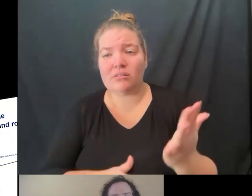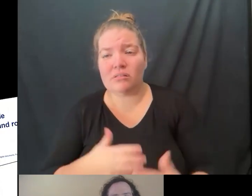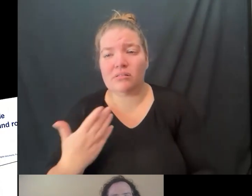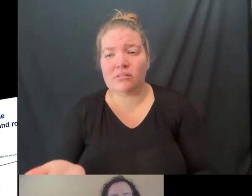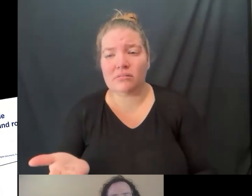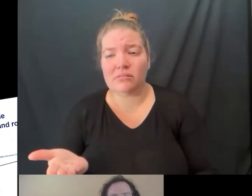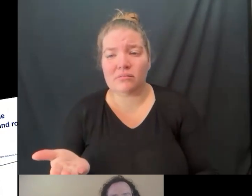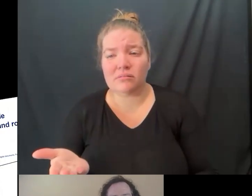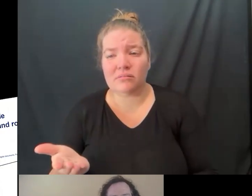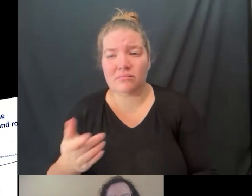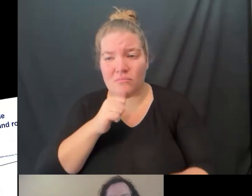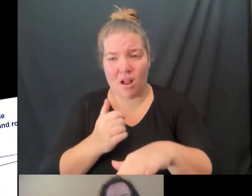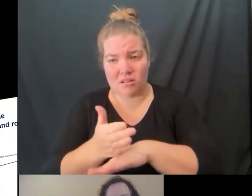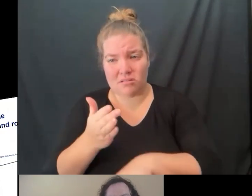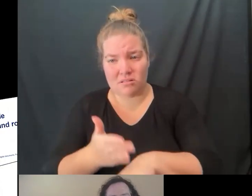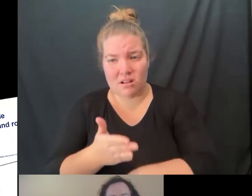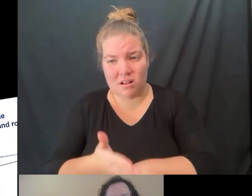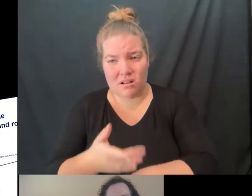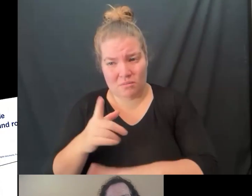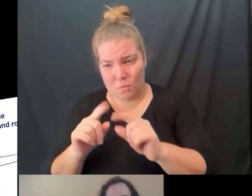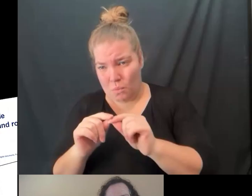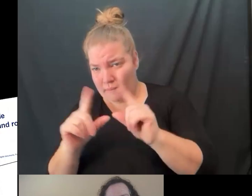whether a proofreader has typical vision